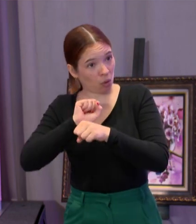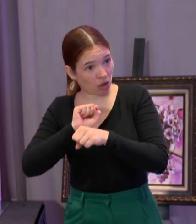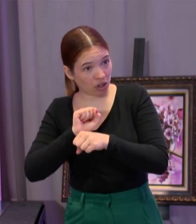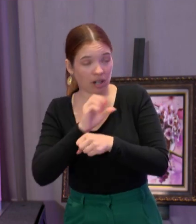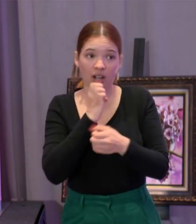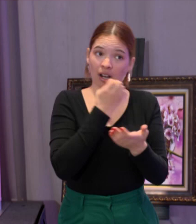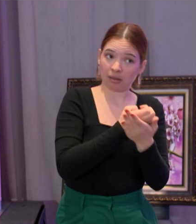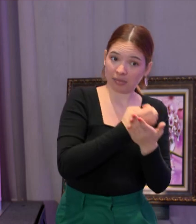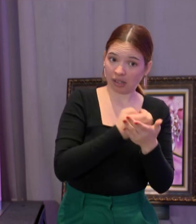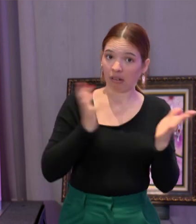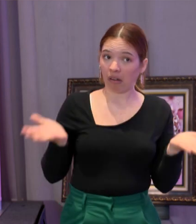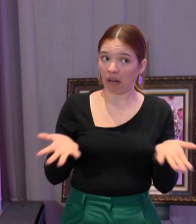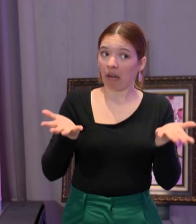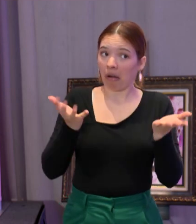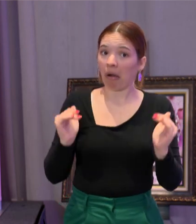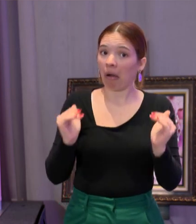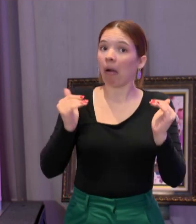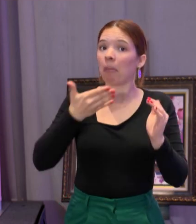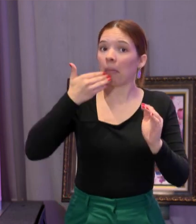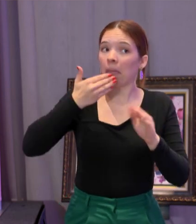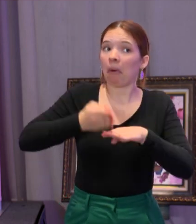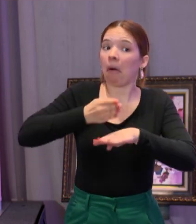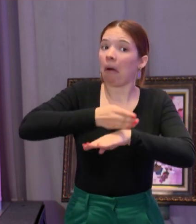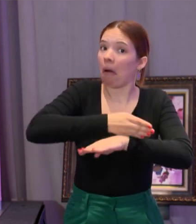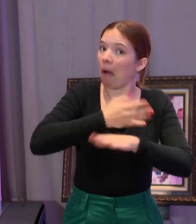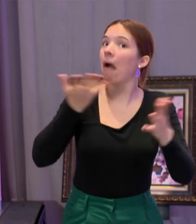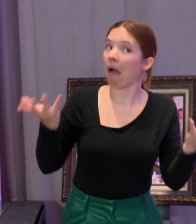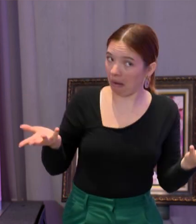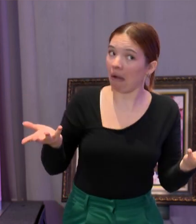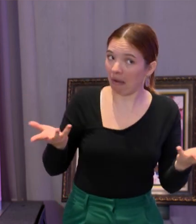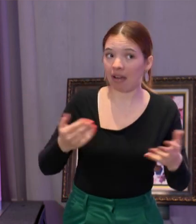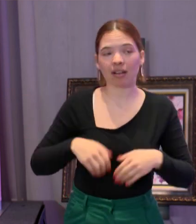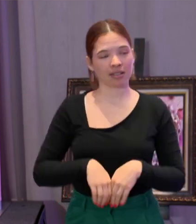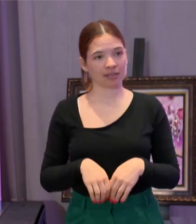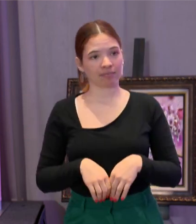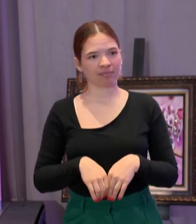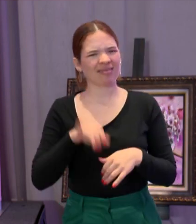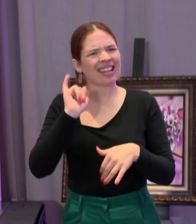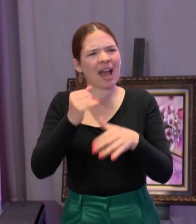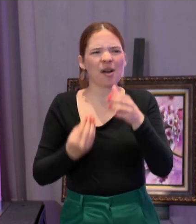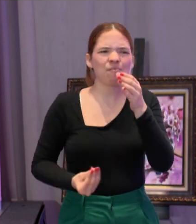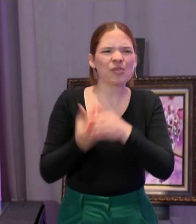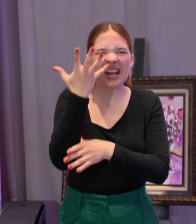JOBS BUT THE CREATIVE ECONOMY HERE IN WASHINGTON, D.C. SO LET ME CLOSE BY SAYING, LET'S BRING IT ON! D.C.